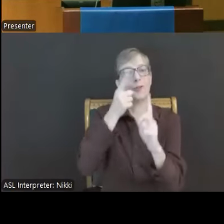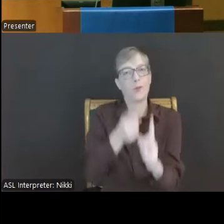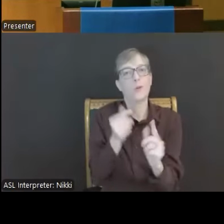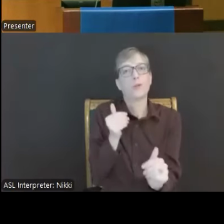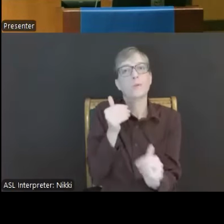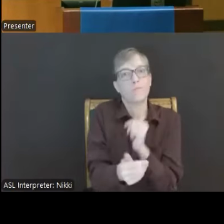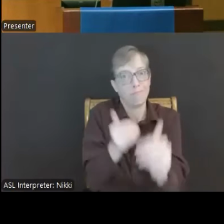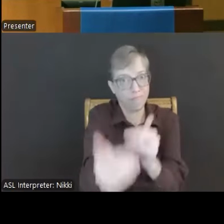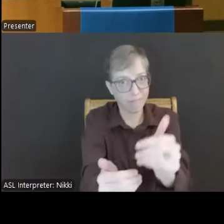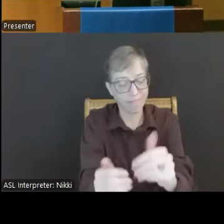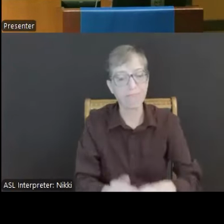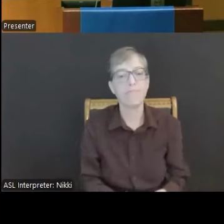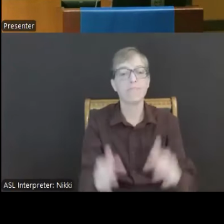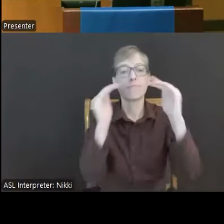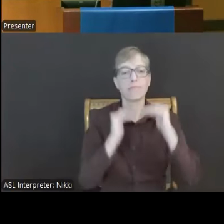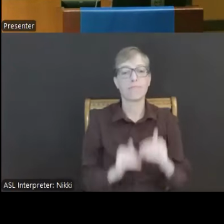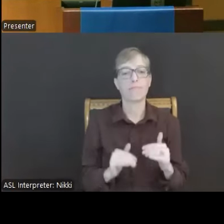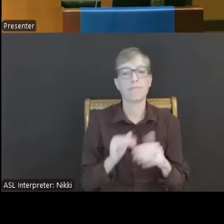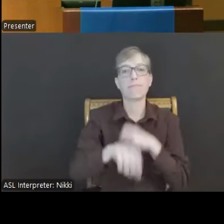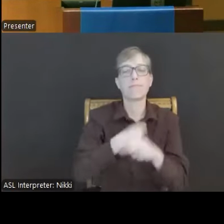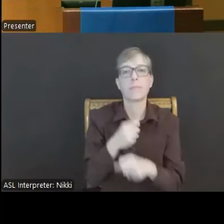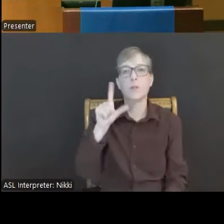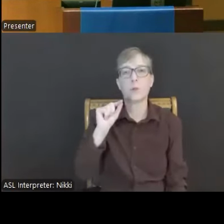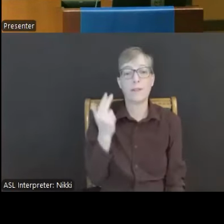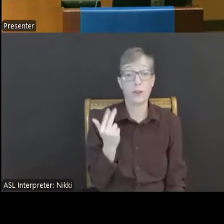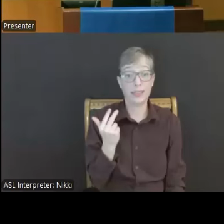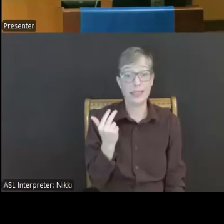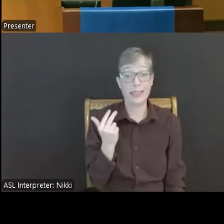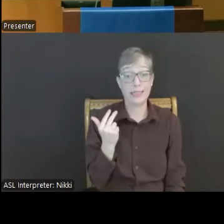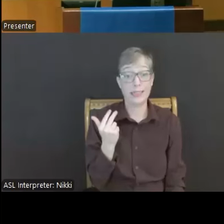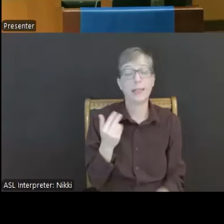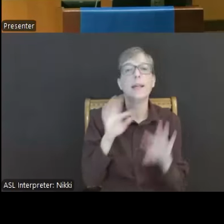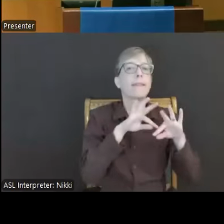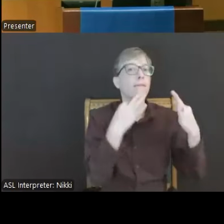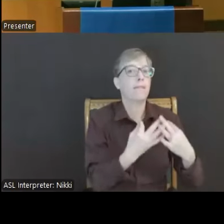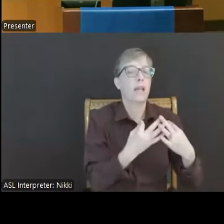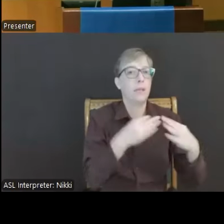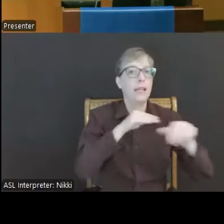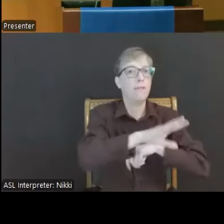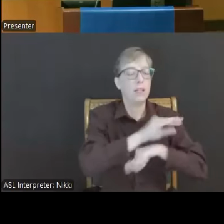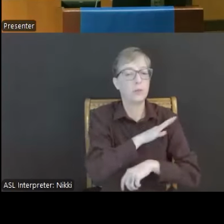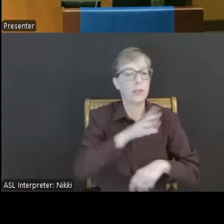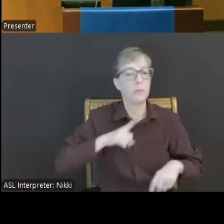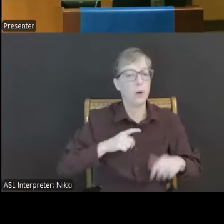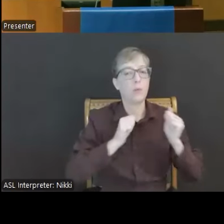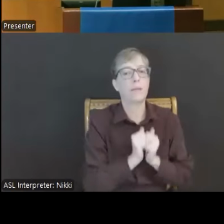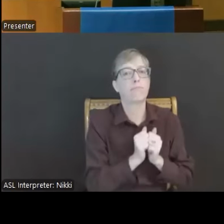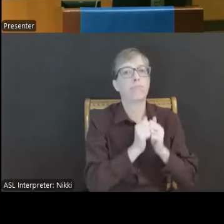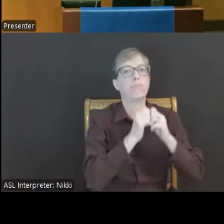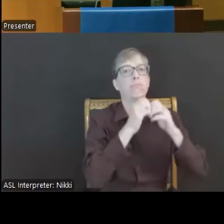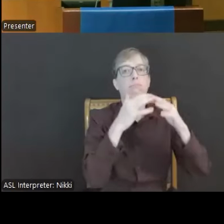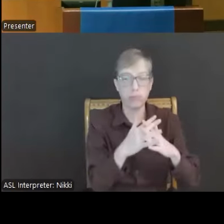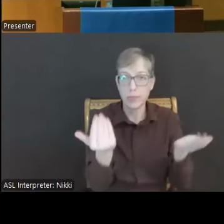we uh reintroduced the family Advisory Board um to get voices from our parent Partners um